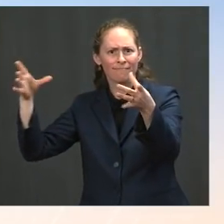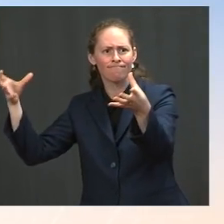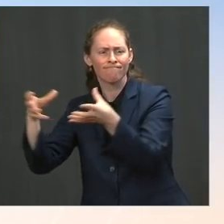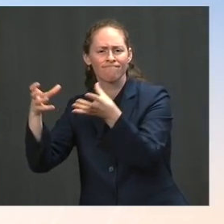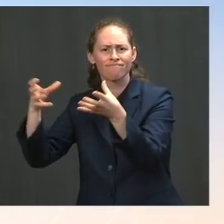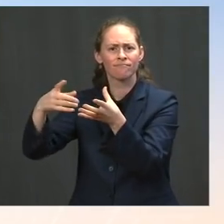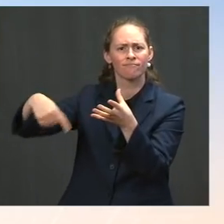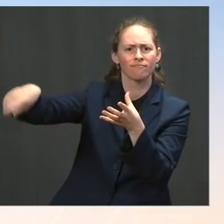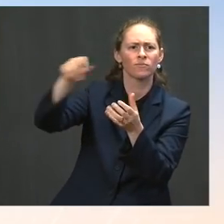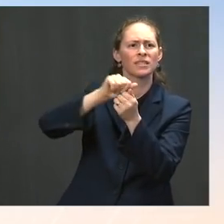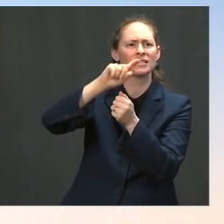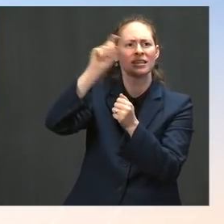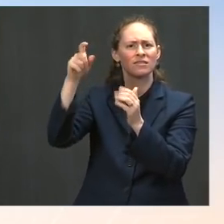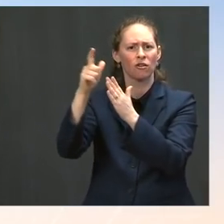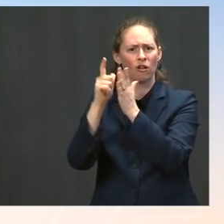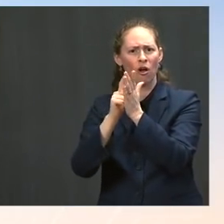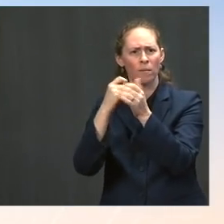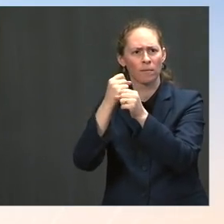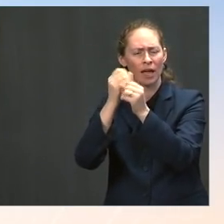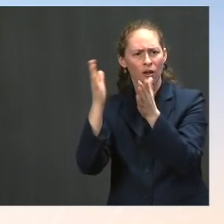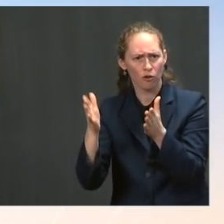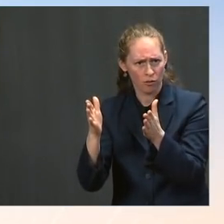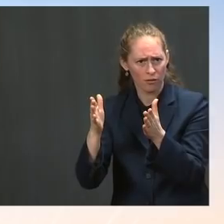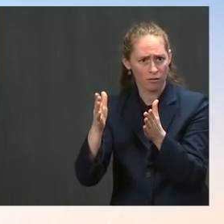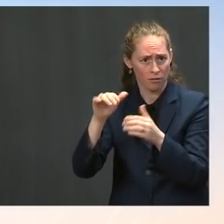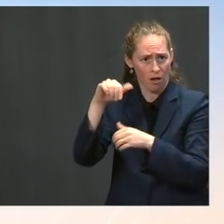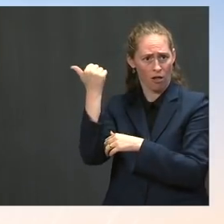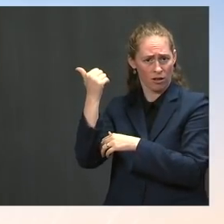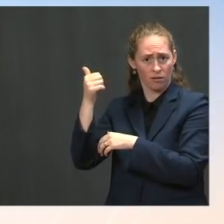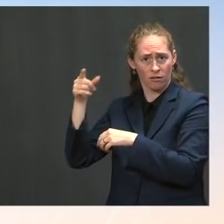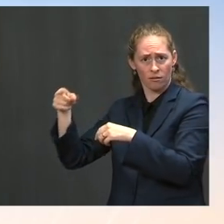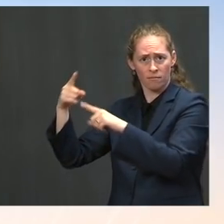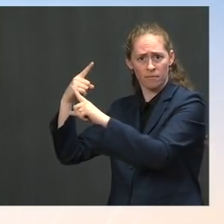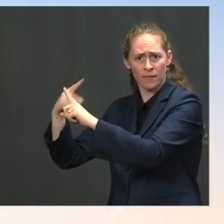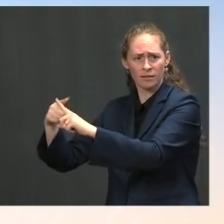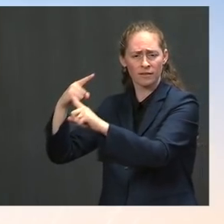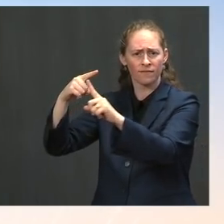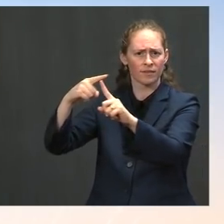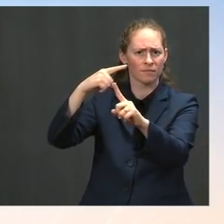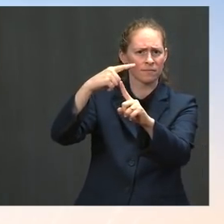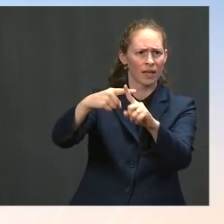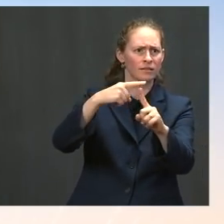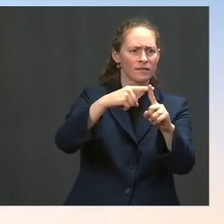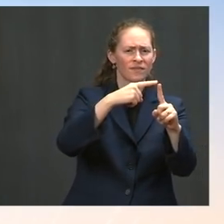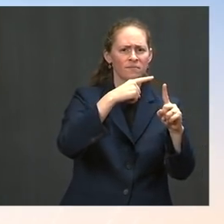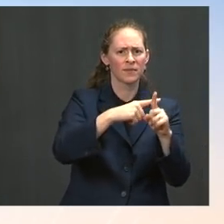has also tested positive? And I'm wondering, what does that mean for the prospects of the Texas delegation